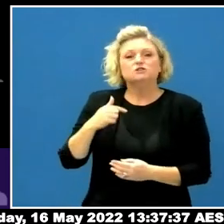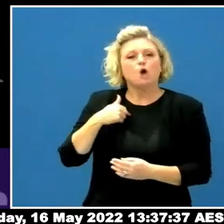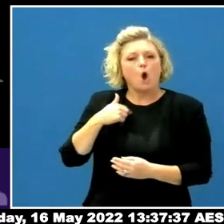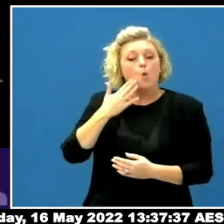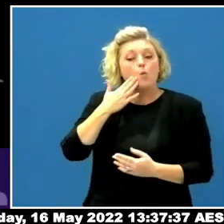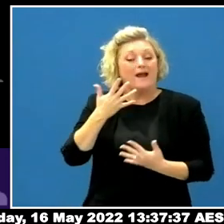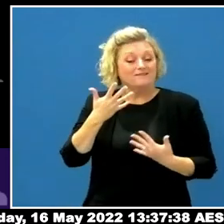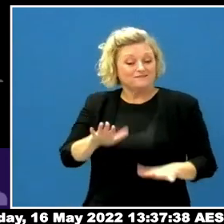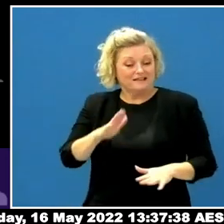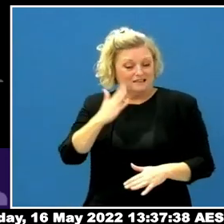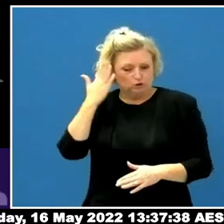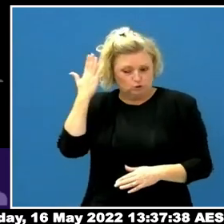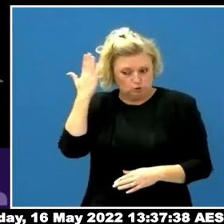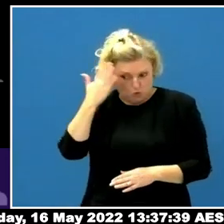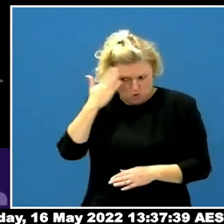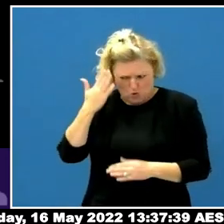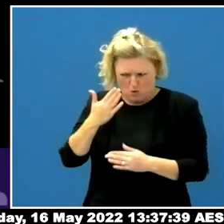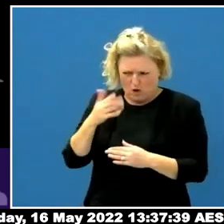it decided he would attend that day program?